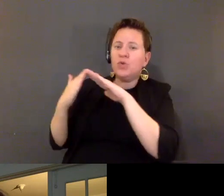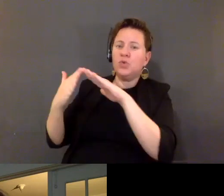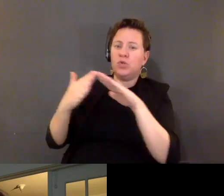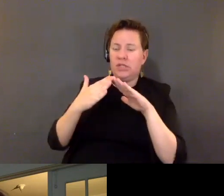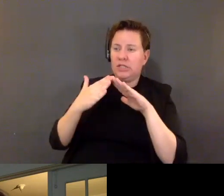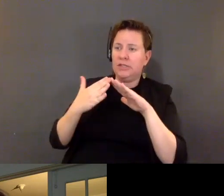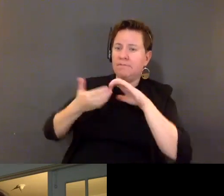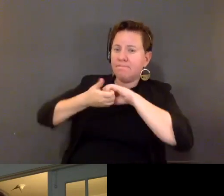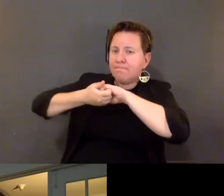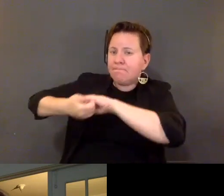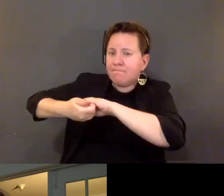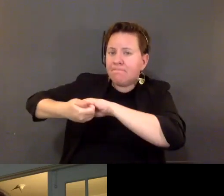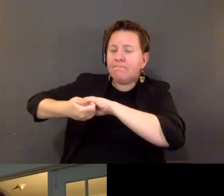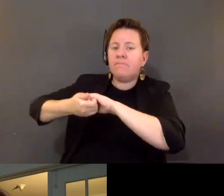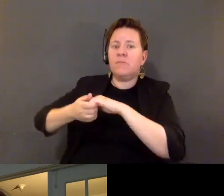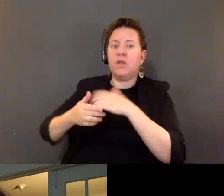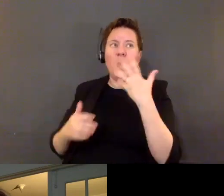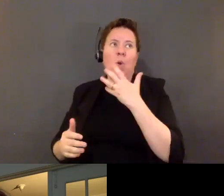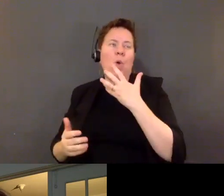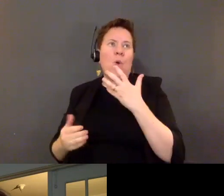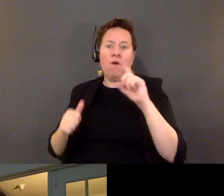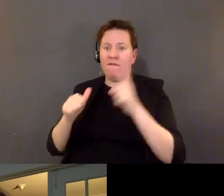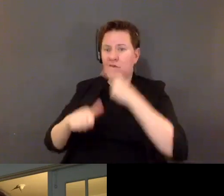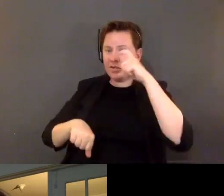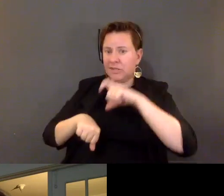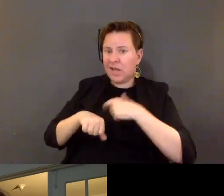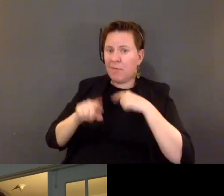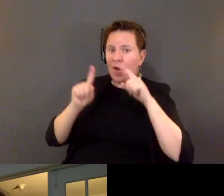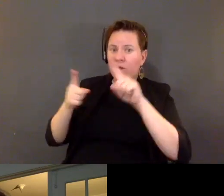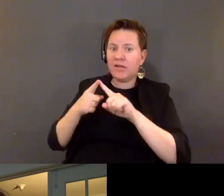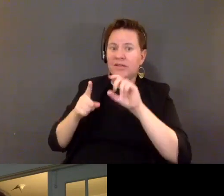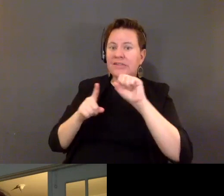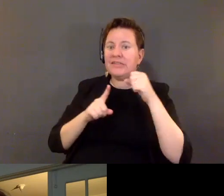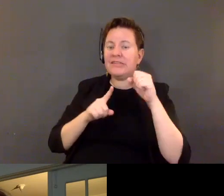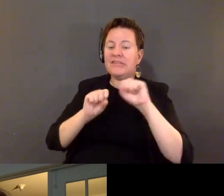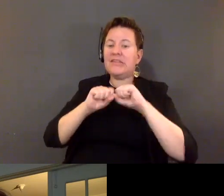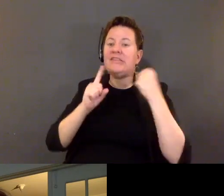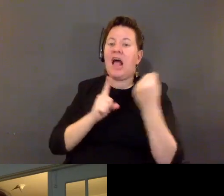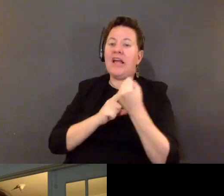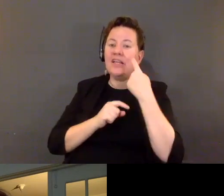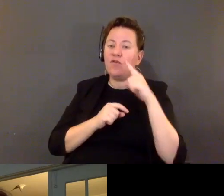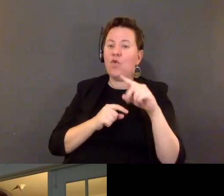oh god the first time i ever went to the society for disability conference and i'm walking